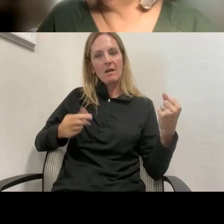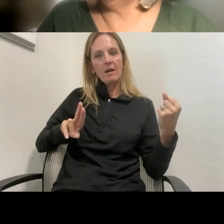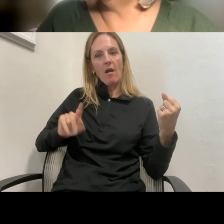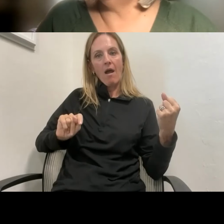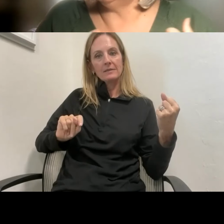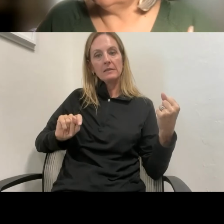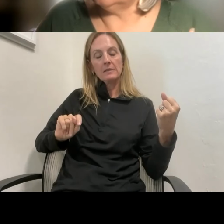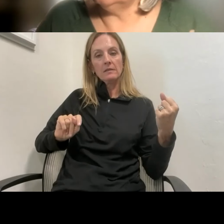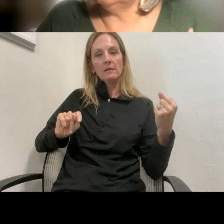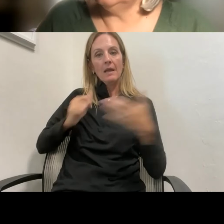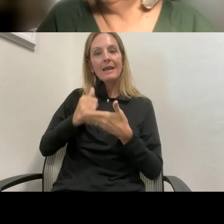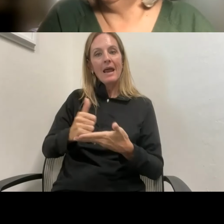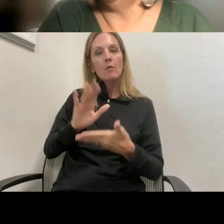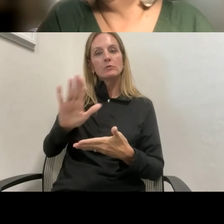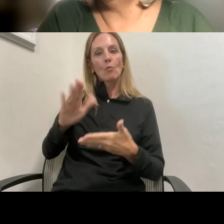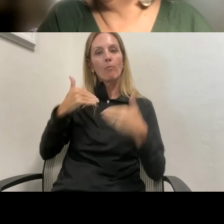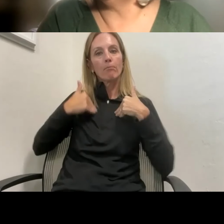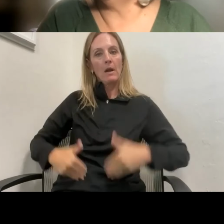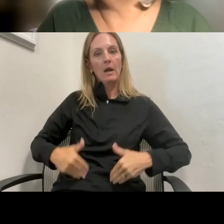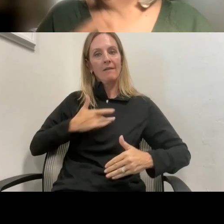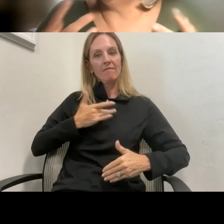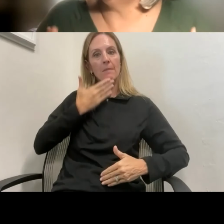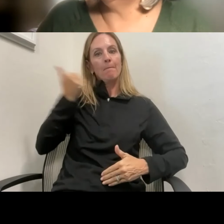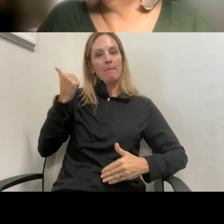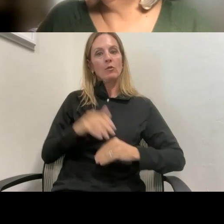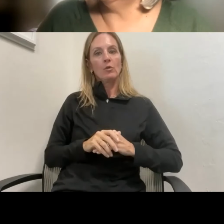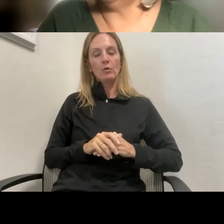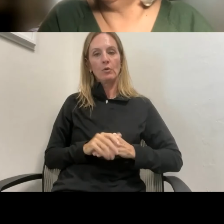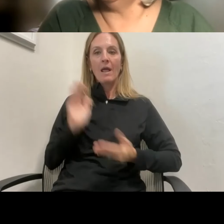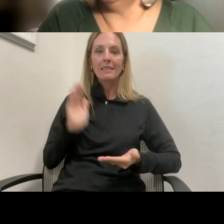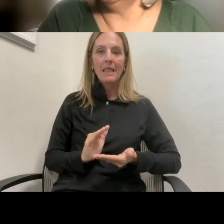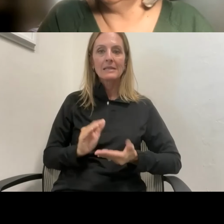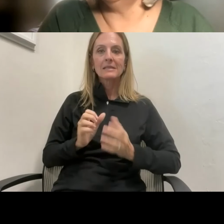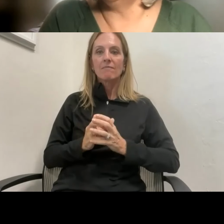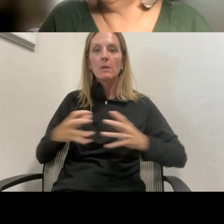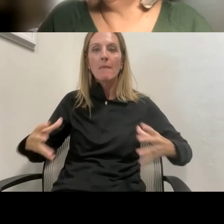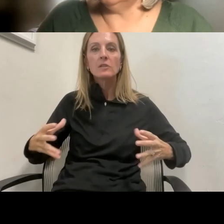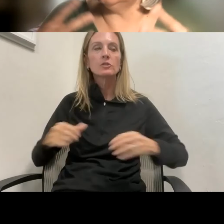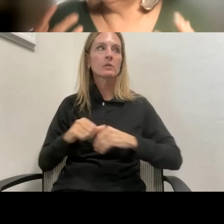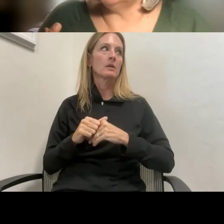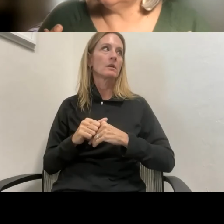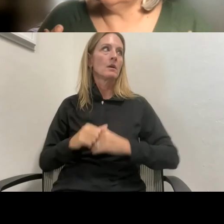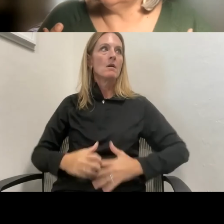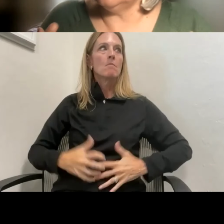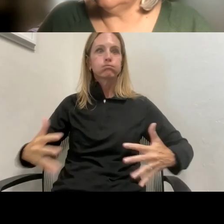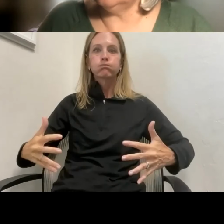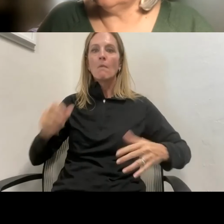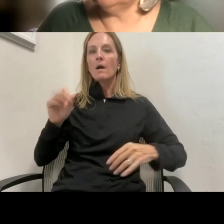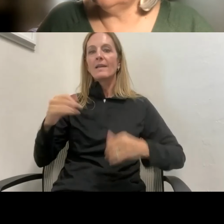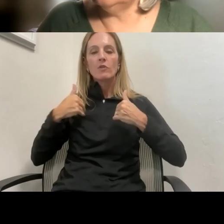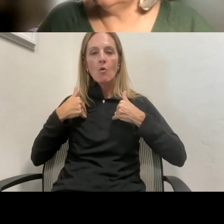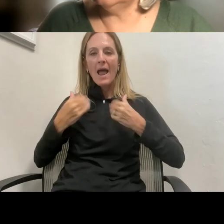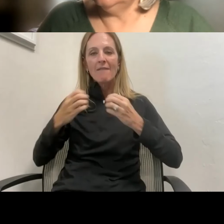feel better and it's less inflammation and when we have a lot of inflammation from unhealthy foods,